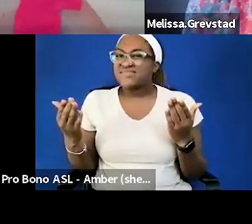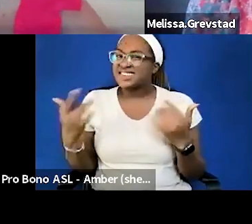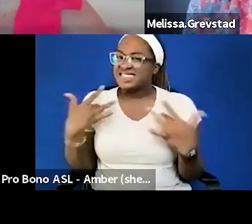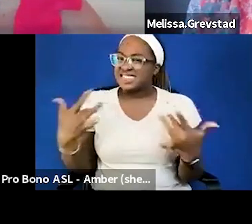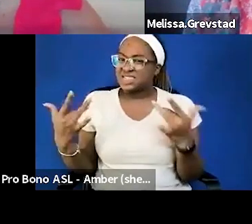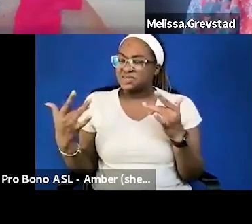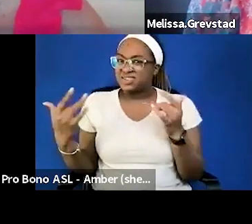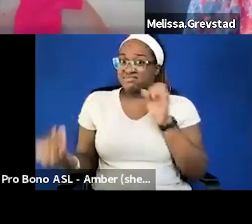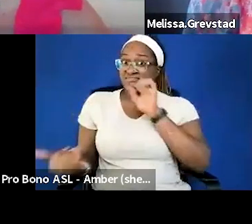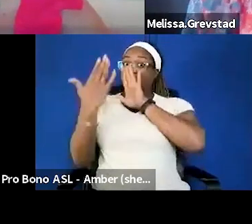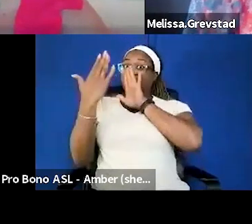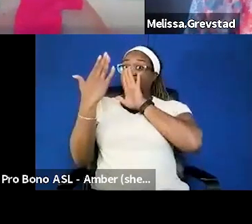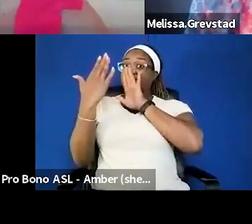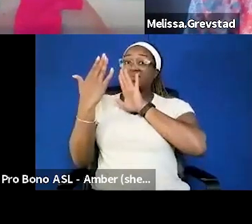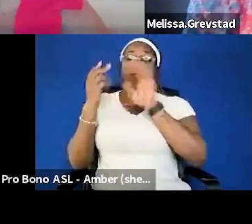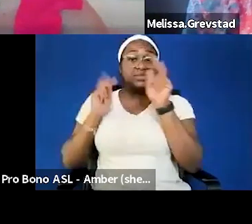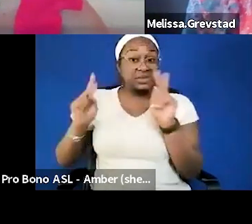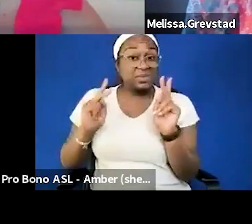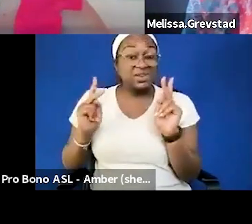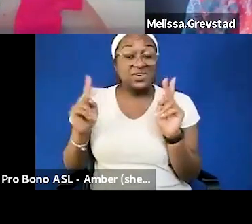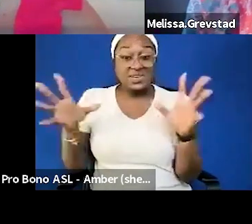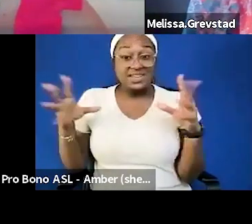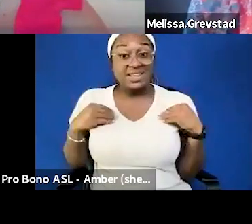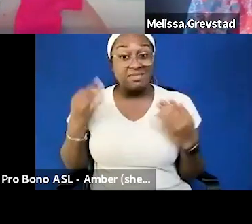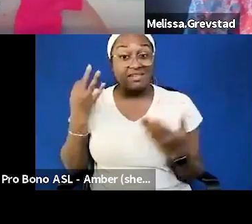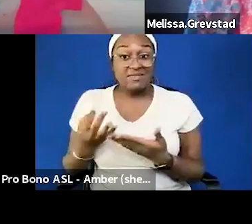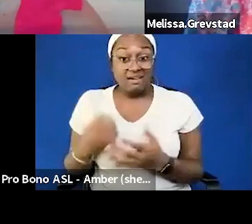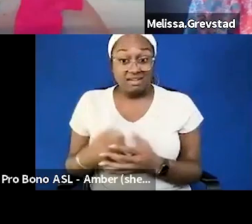for people to, you know, accept the fact that, like we live in a society,